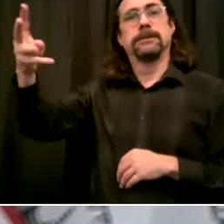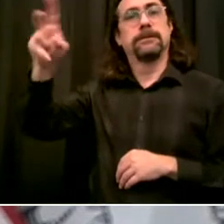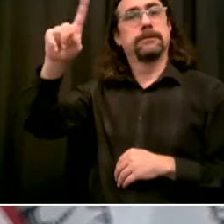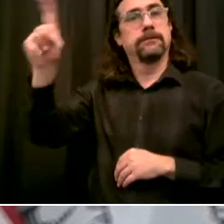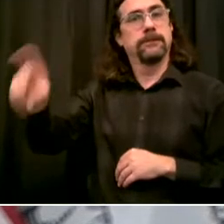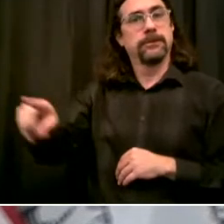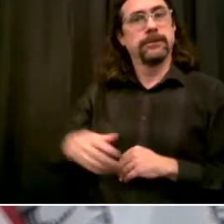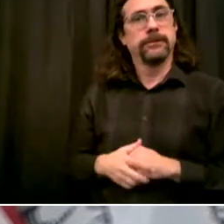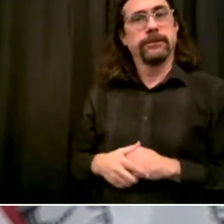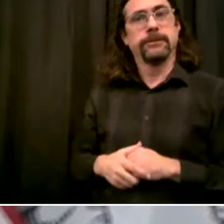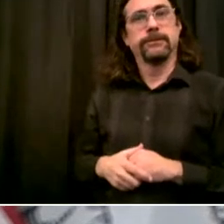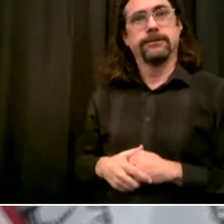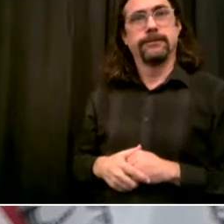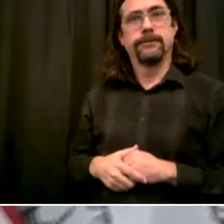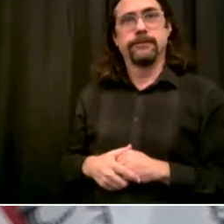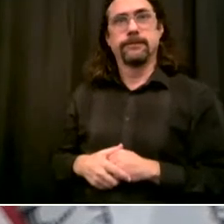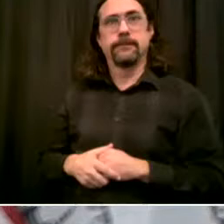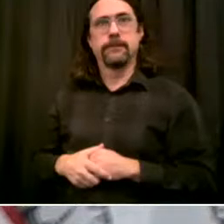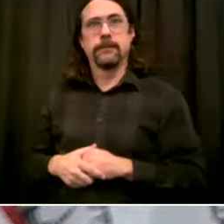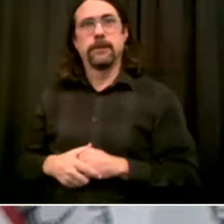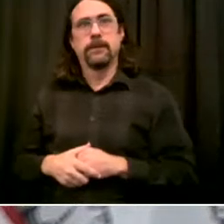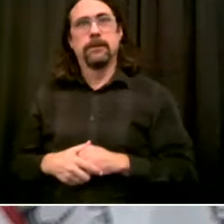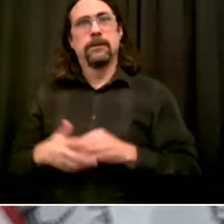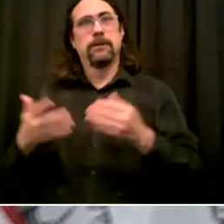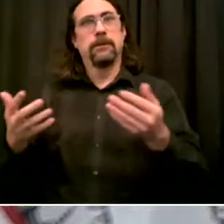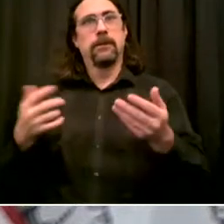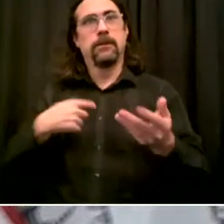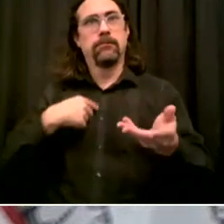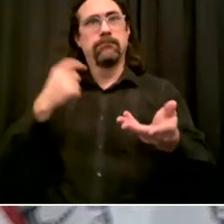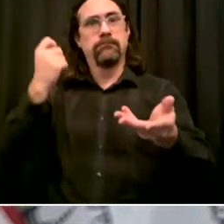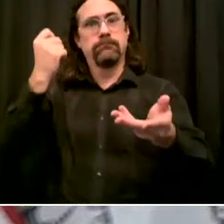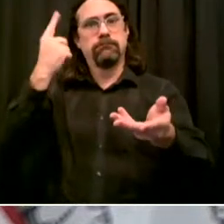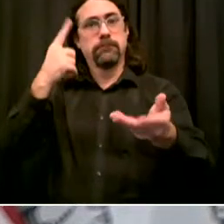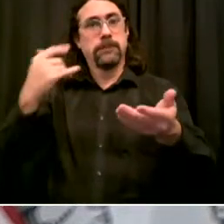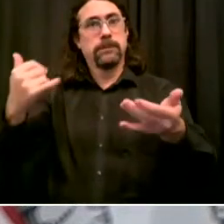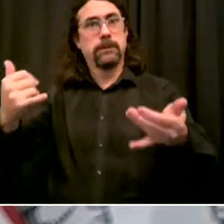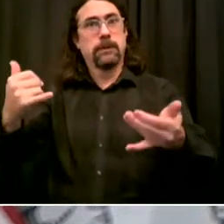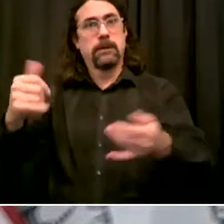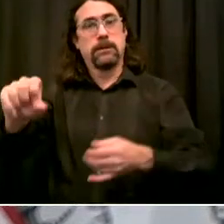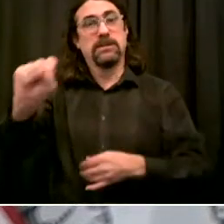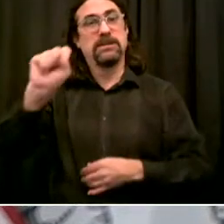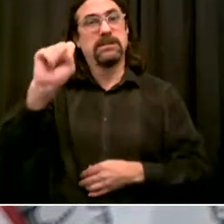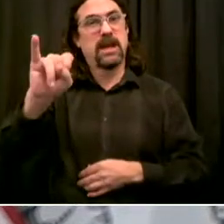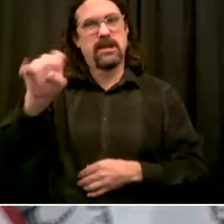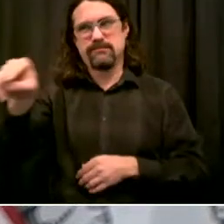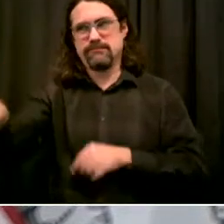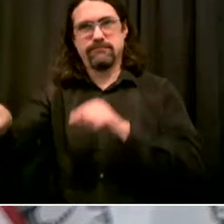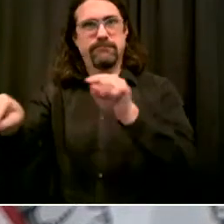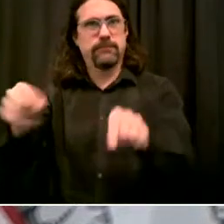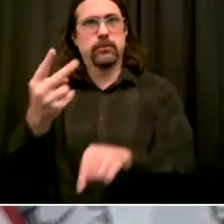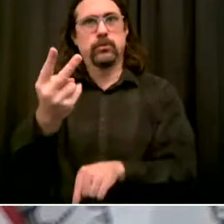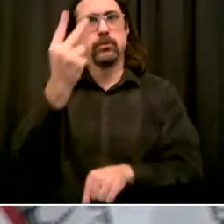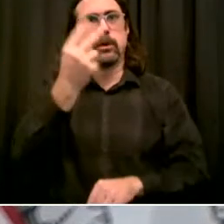THAT WAS OUT THERE. I AM WONDERING IF YOU ARE SEEING THAT